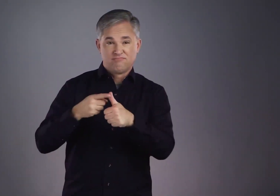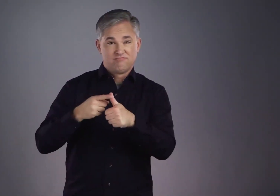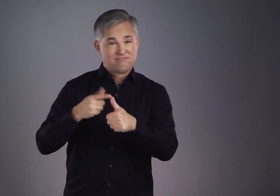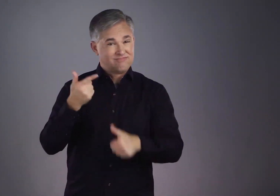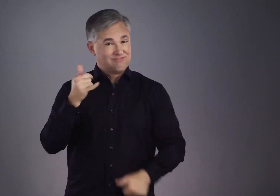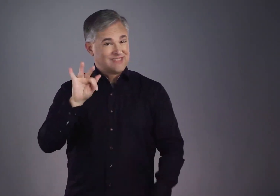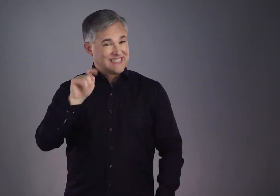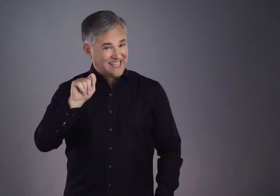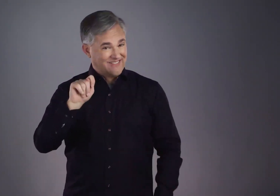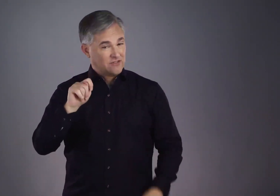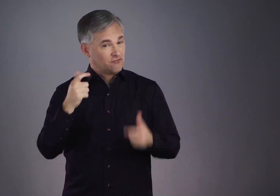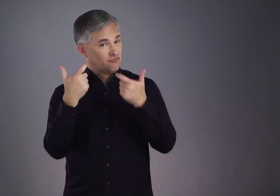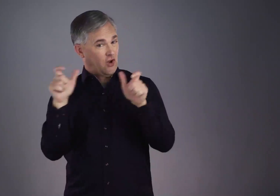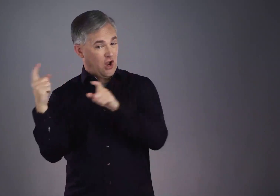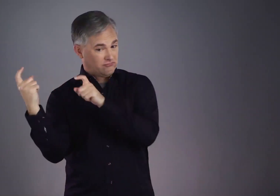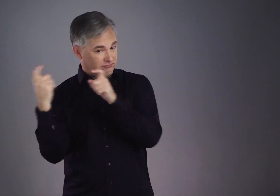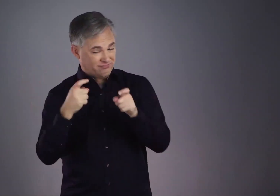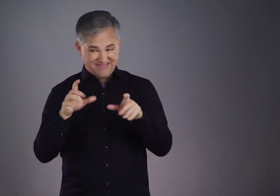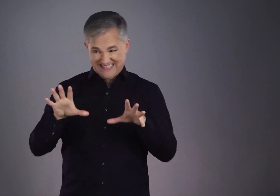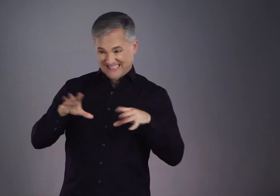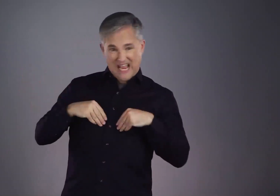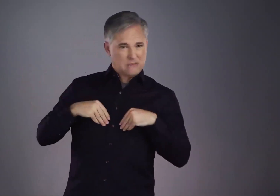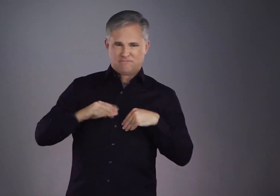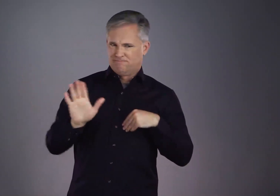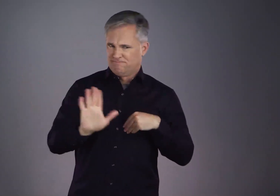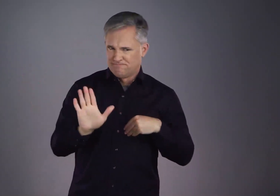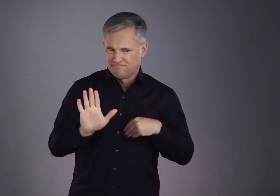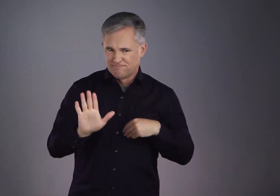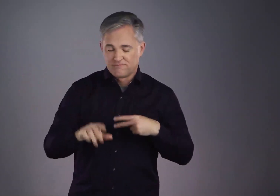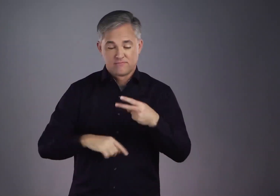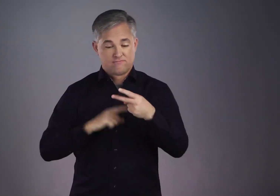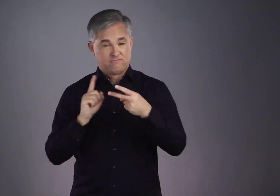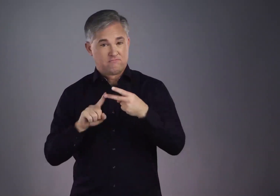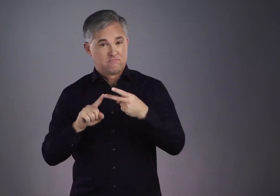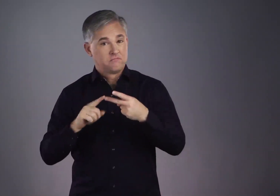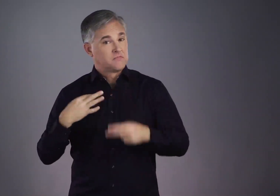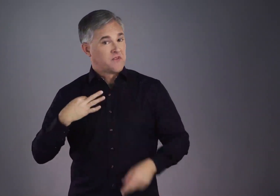or of contributions carrying any obligation whatever, is unwise.